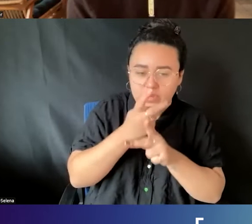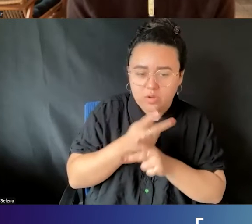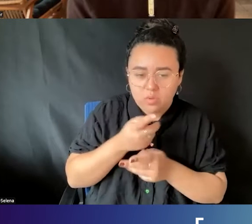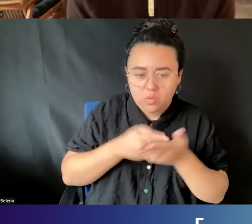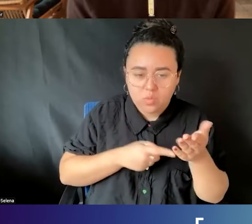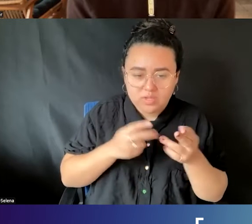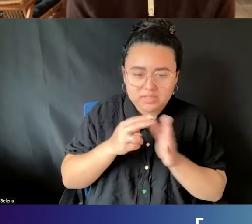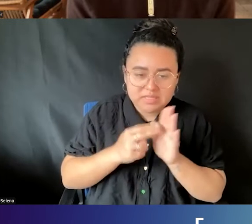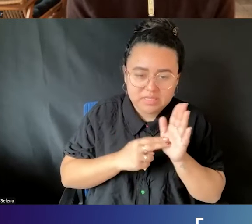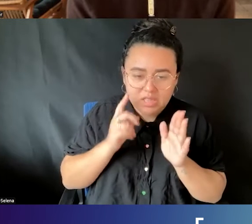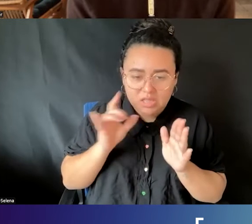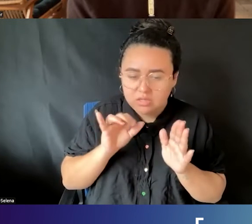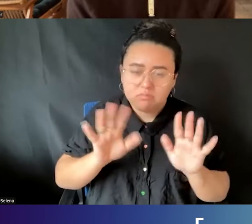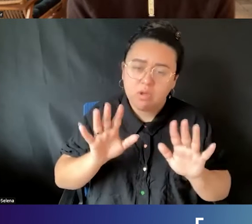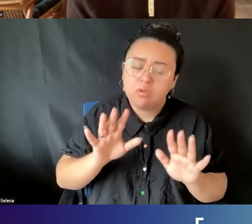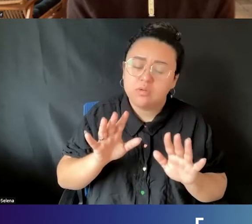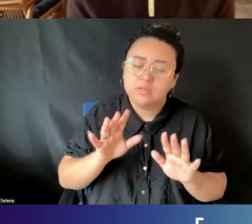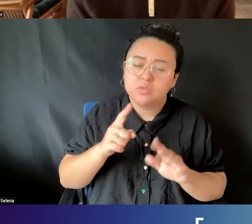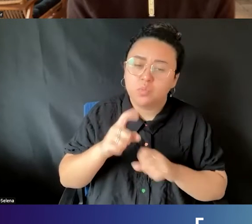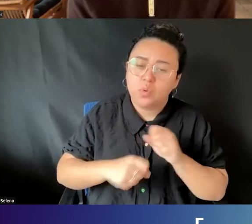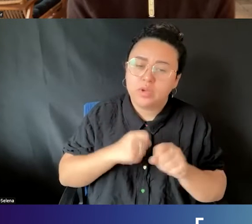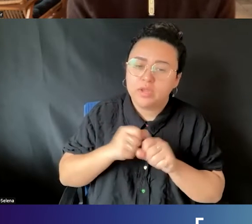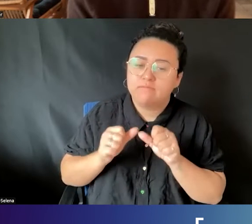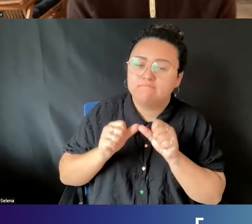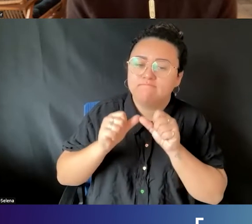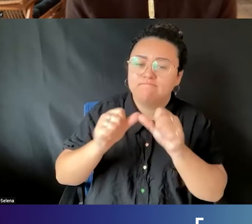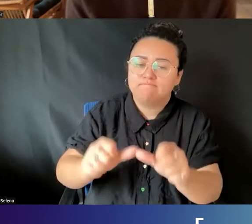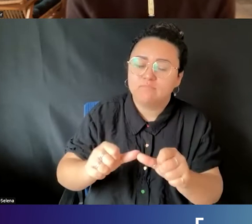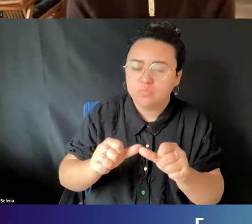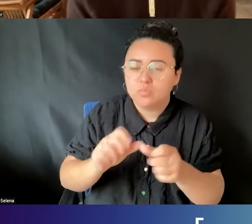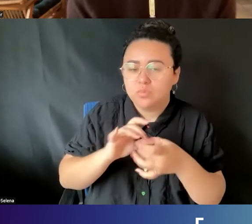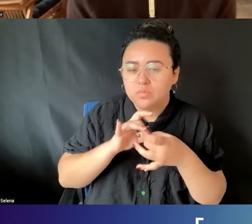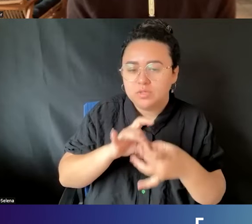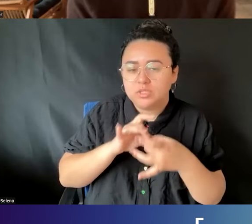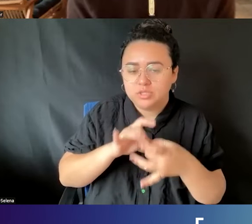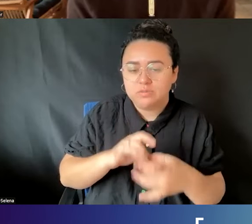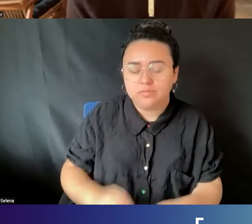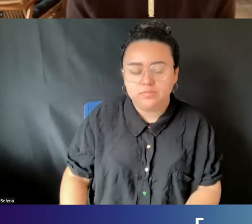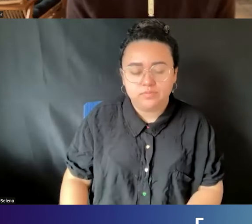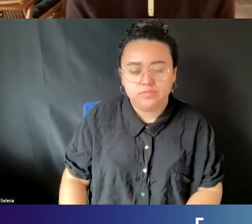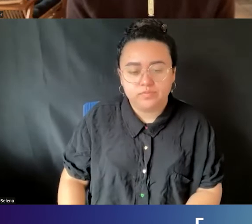It's it's, you know, a year long relationship. You know, there is a moment in